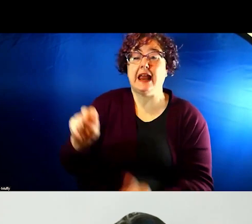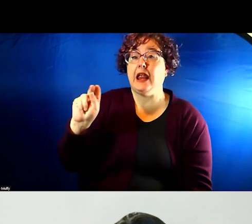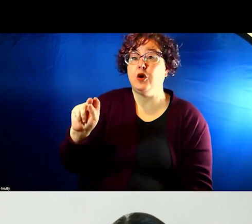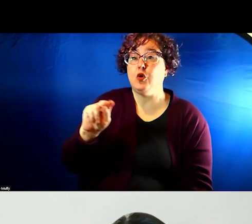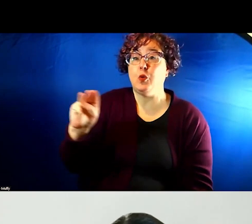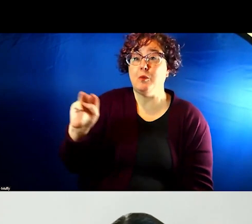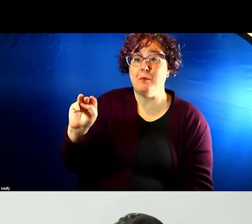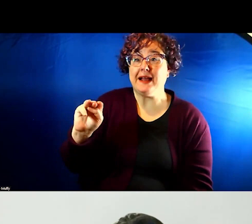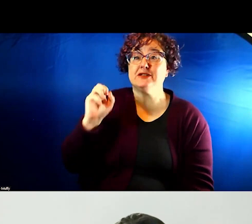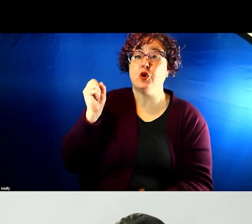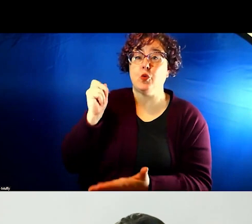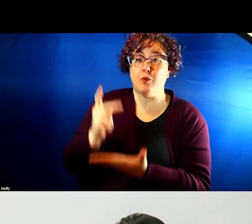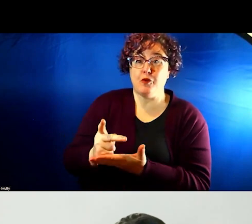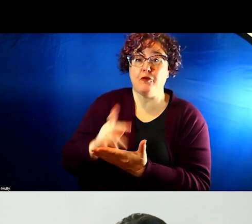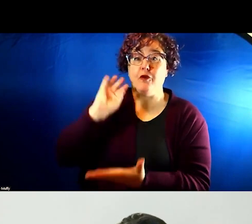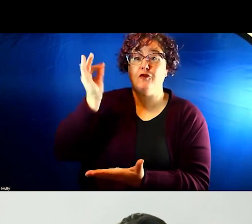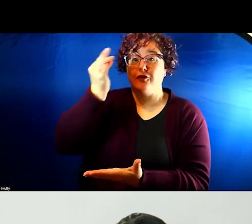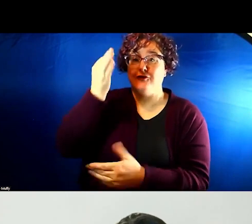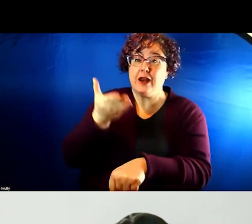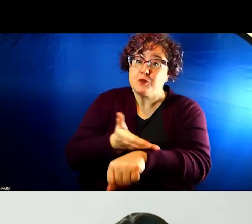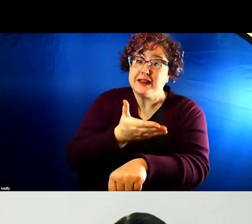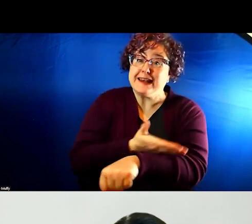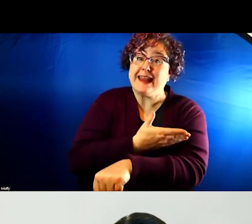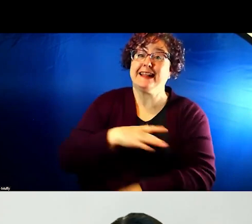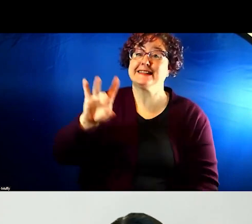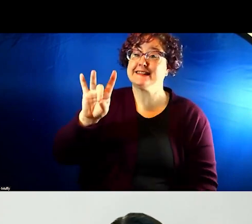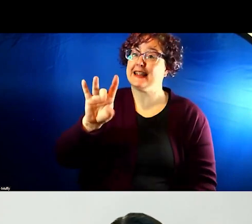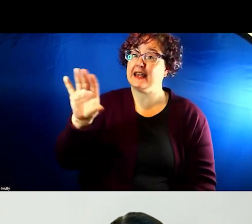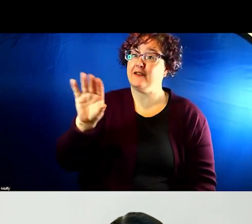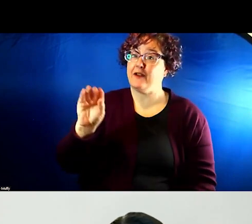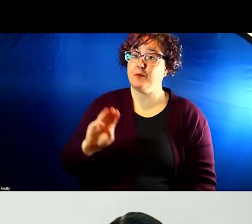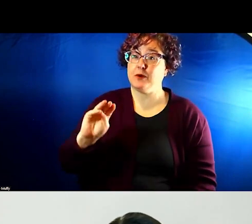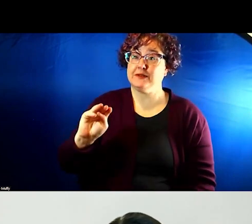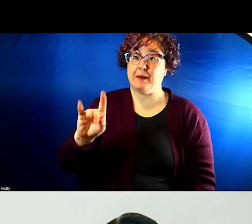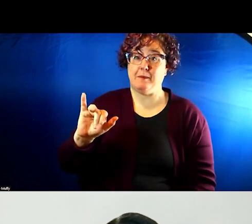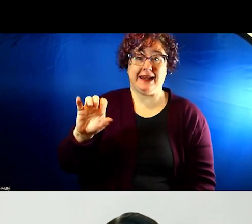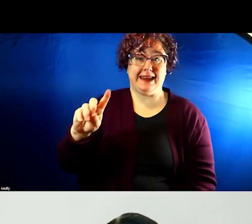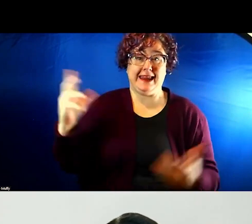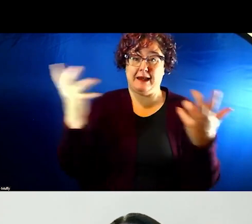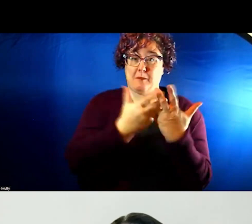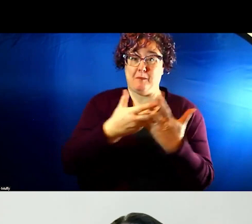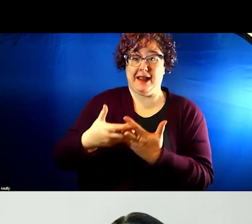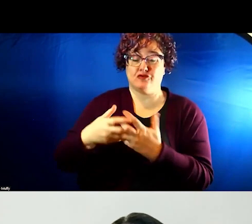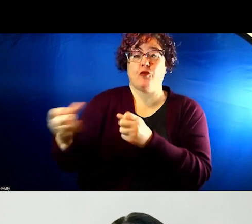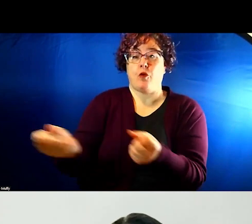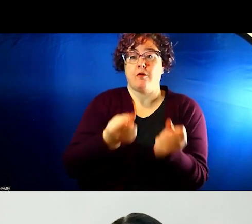FOR THE FEDERAL ENHANCED 85% MEDICAID MATCH FOR MOBILE CRISIS TEAMS.